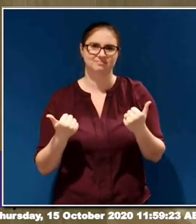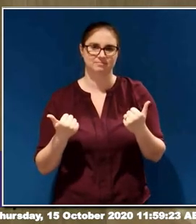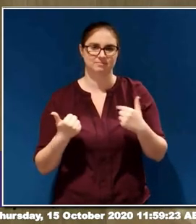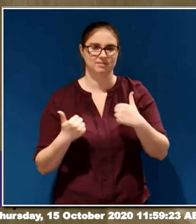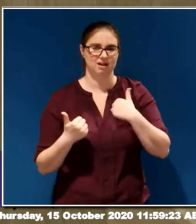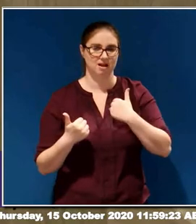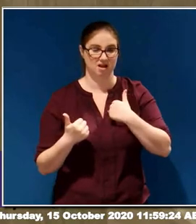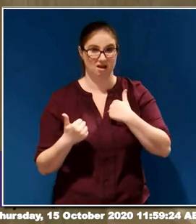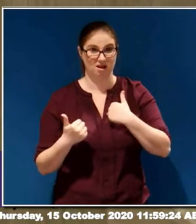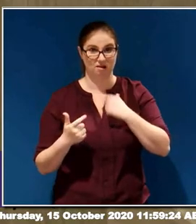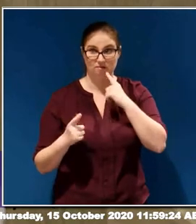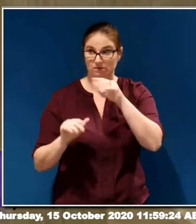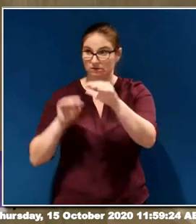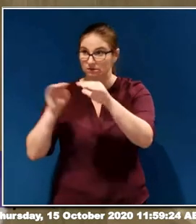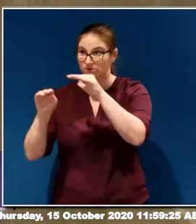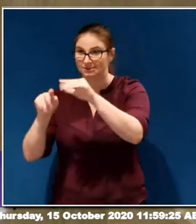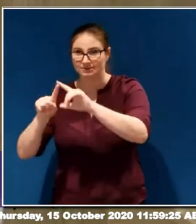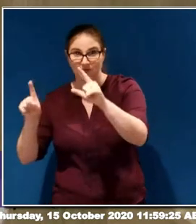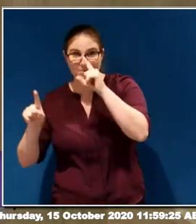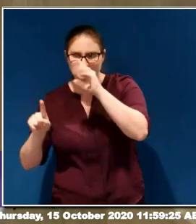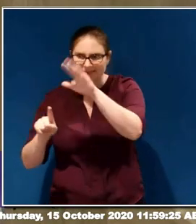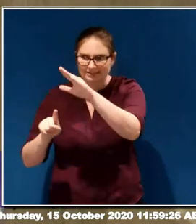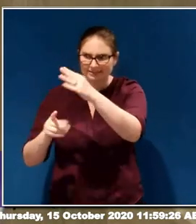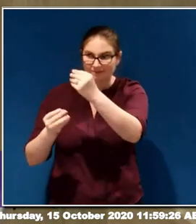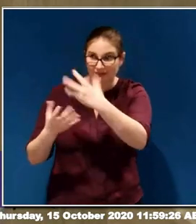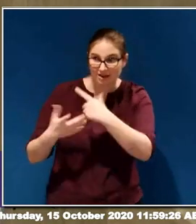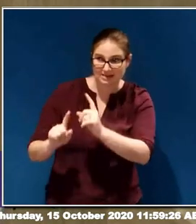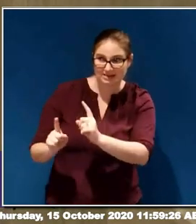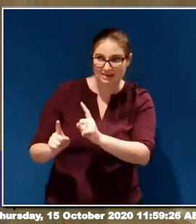asking advice and then I would be coming back to respond to the school.